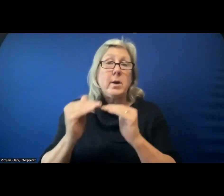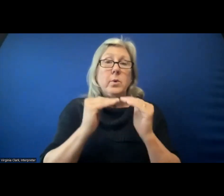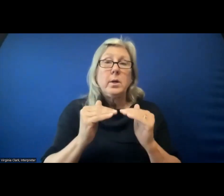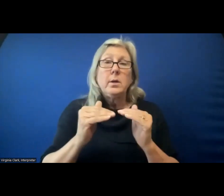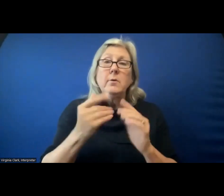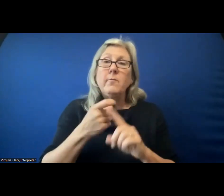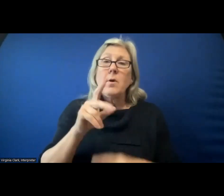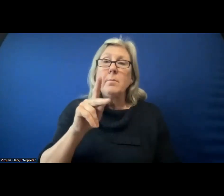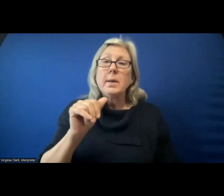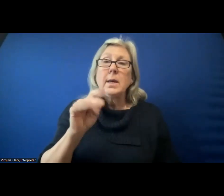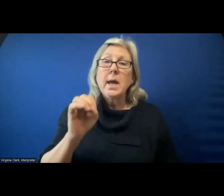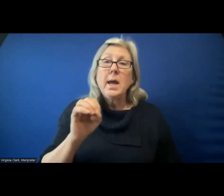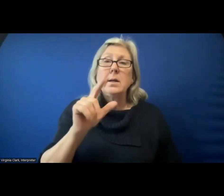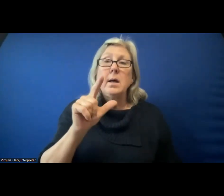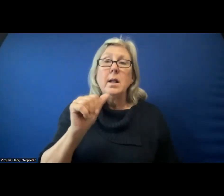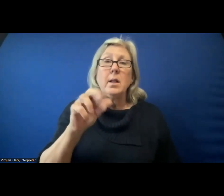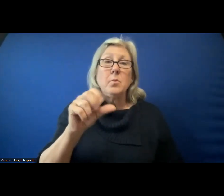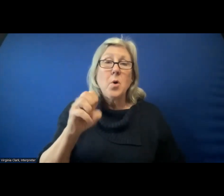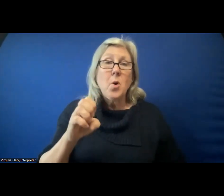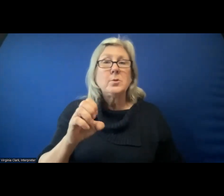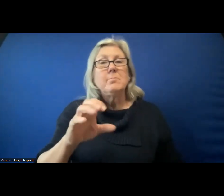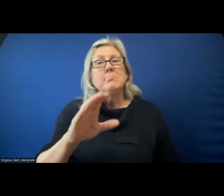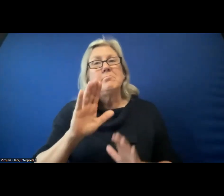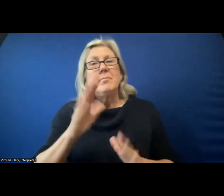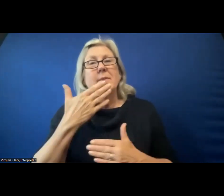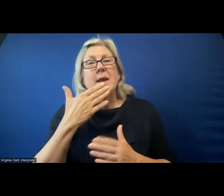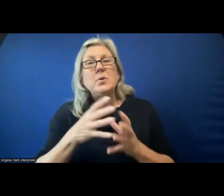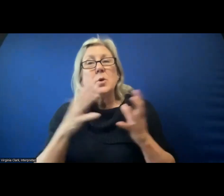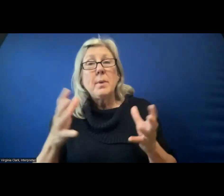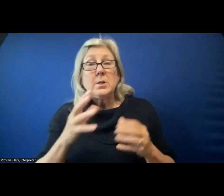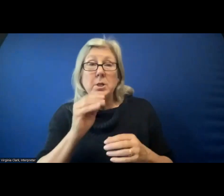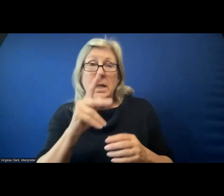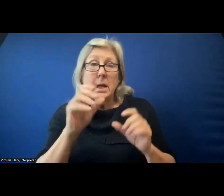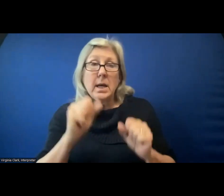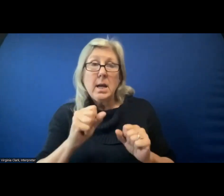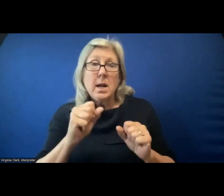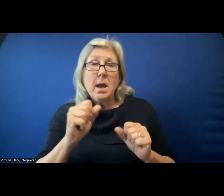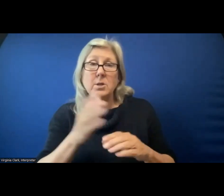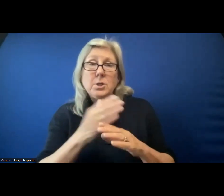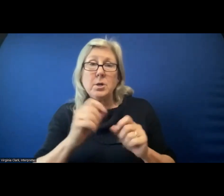Great, thank you so much. Nick, may I have access to screen sharing?